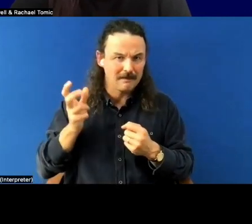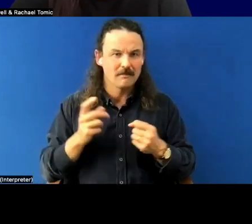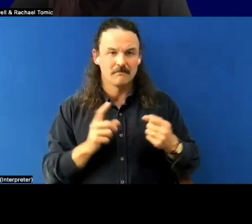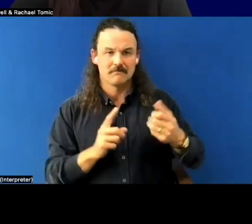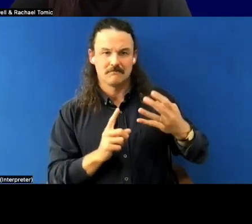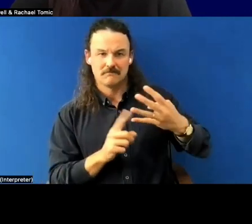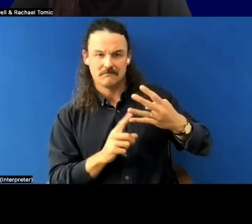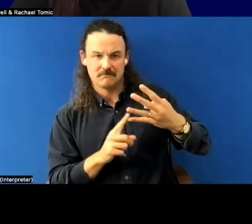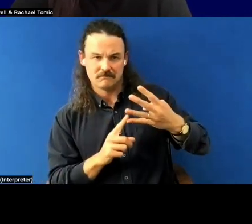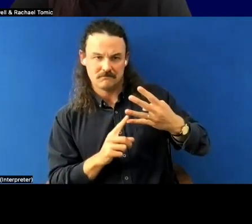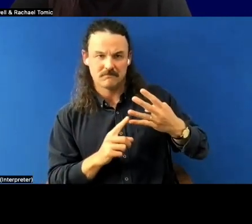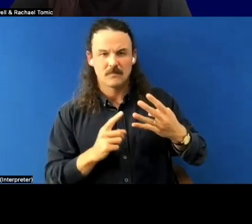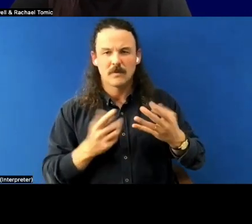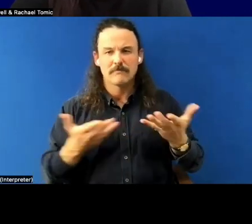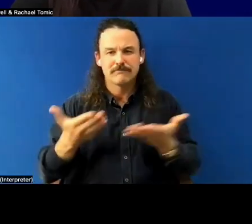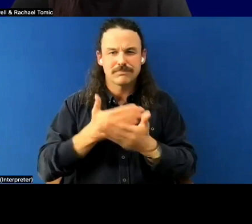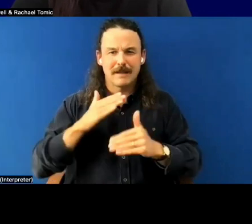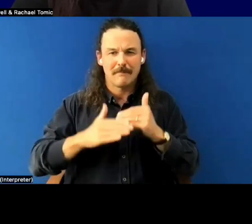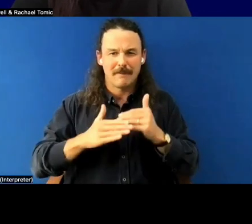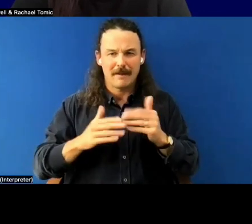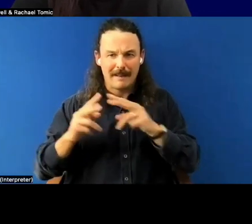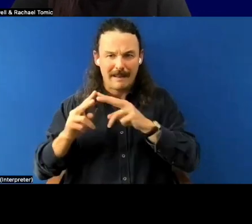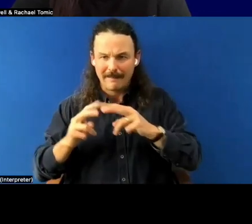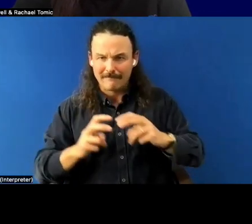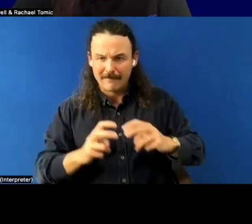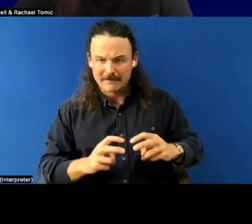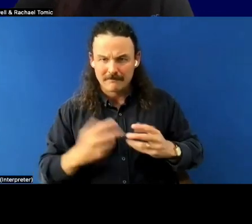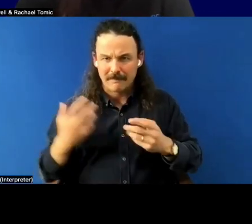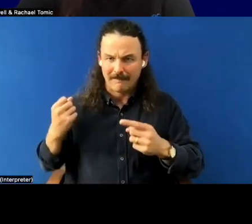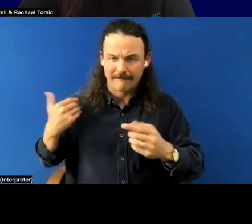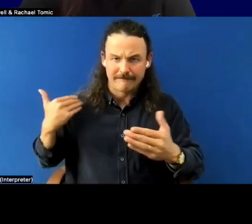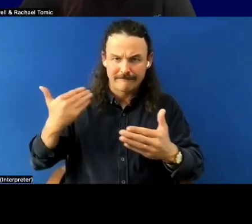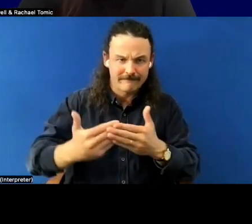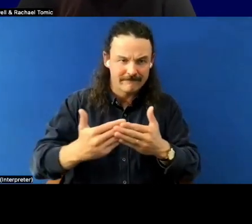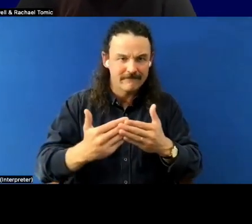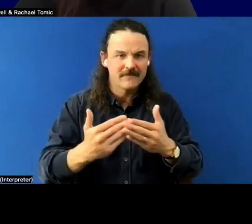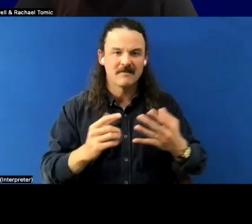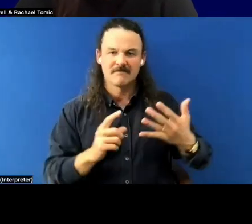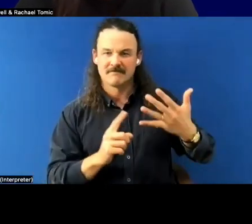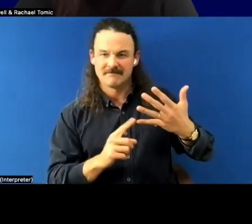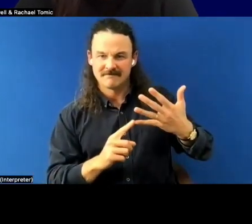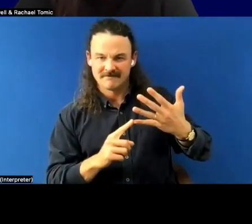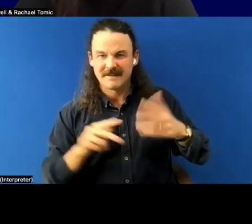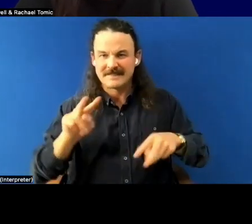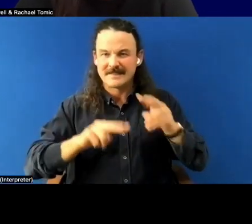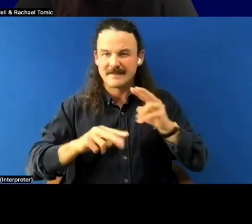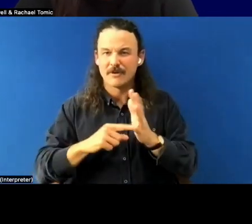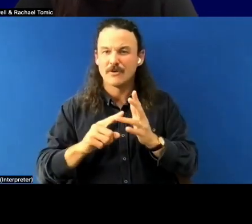some assessment tools and then tie it all together with a case study at the end.